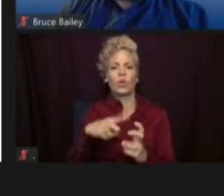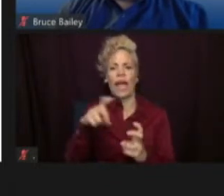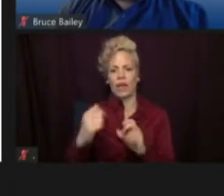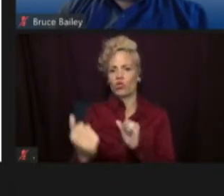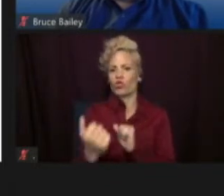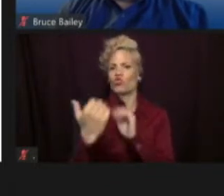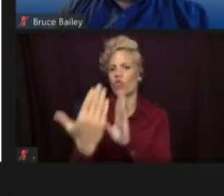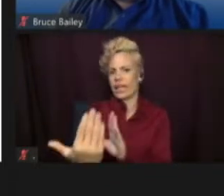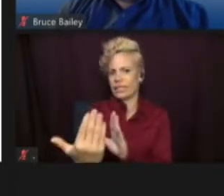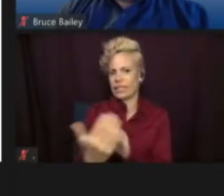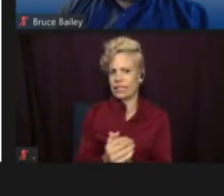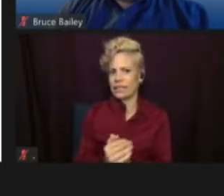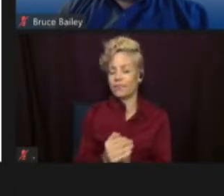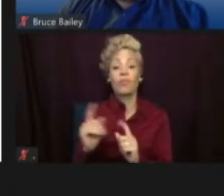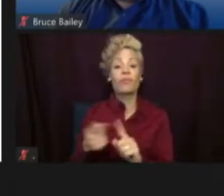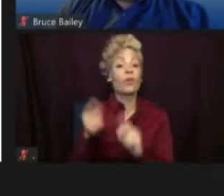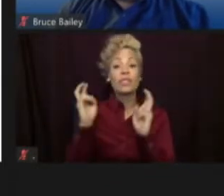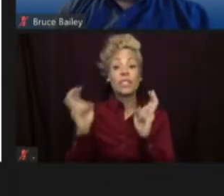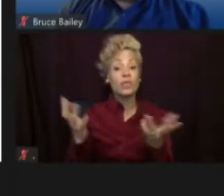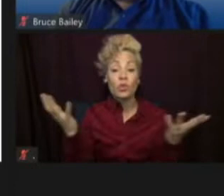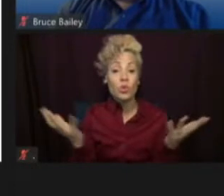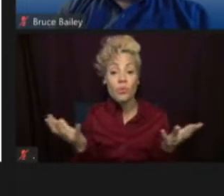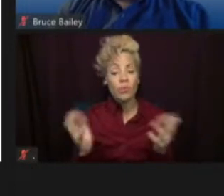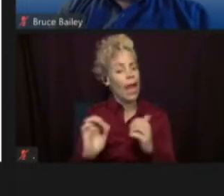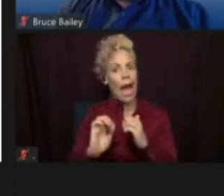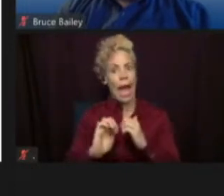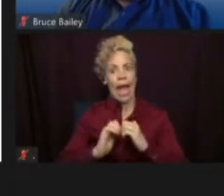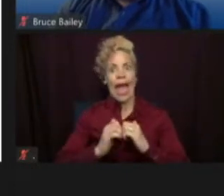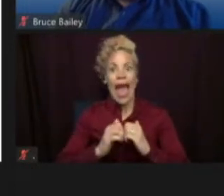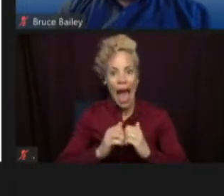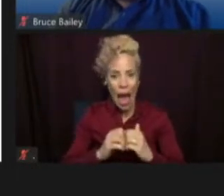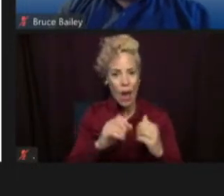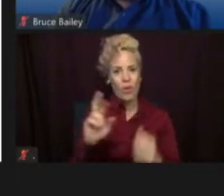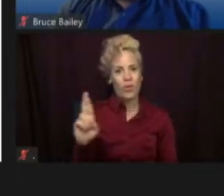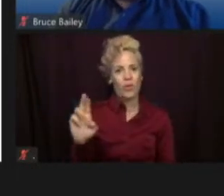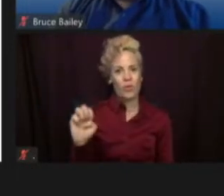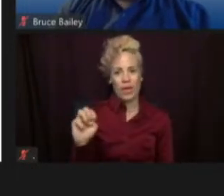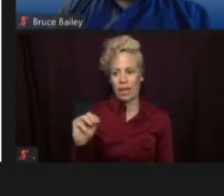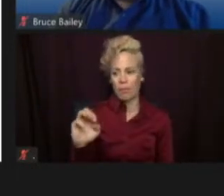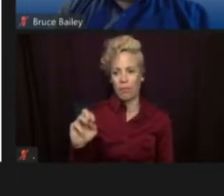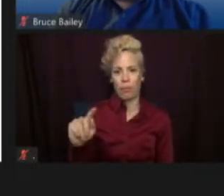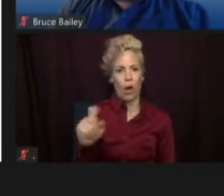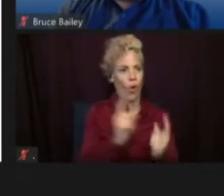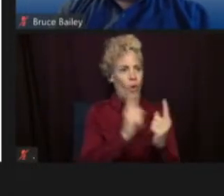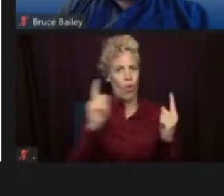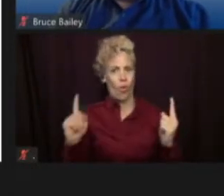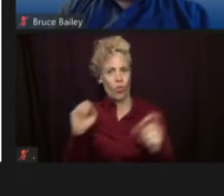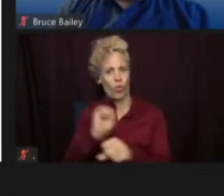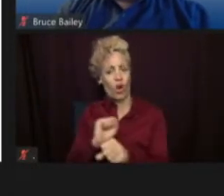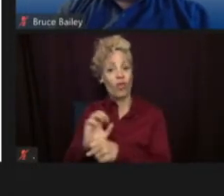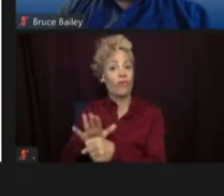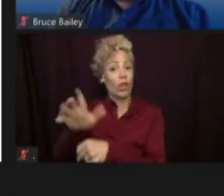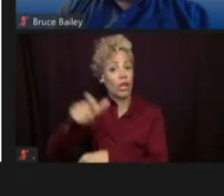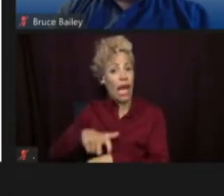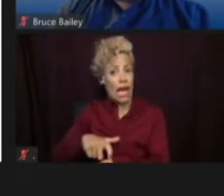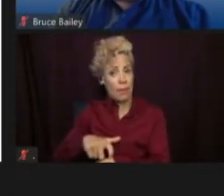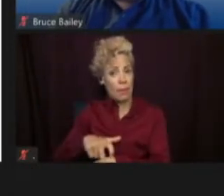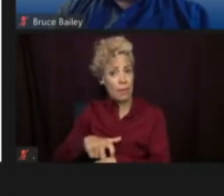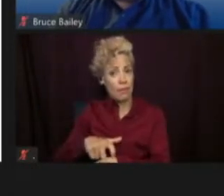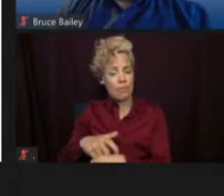First issue was, how do you work remotely full time? What does that involve in terms of accessible hardware,